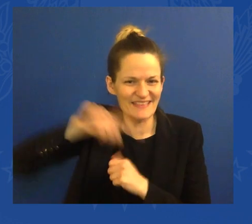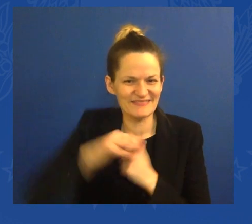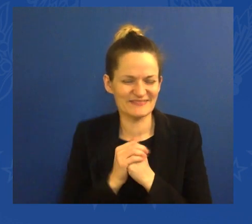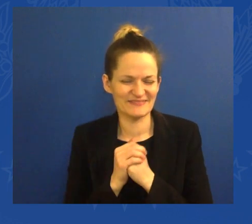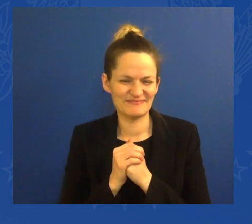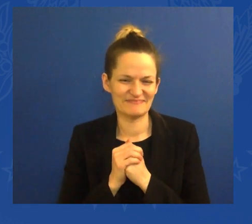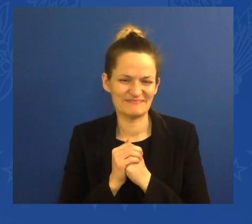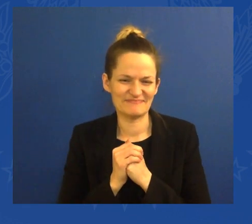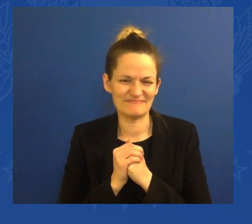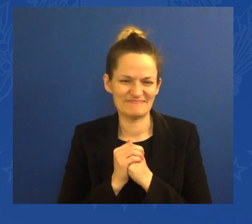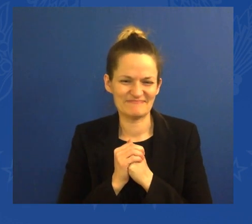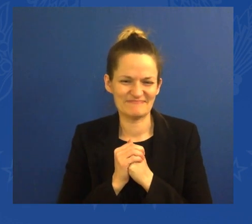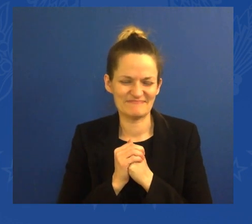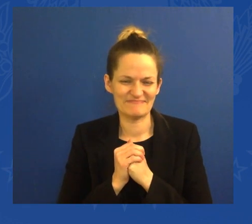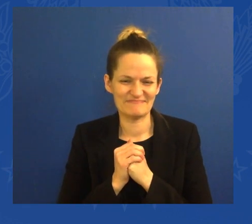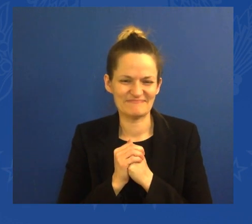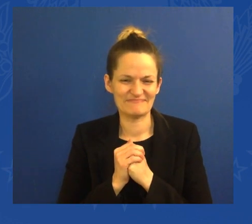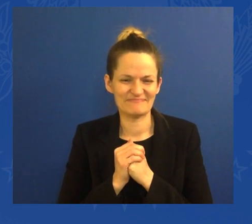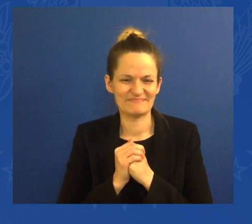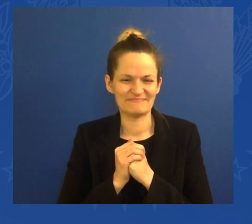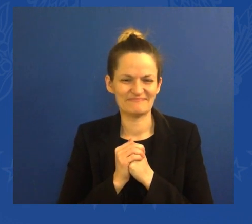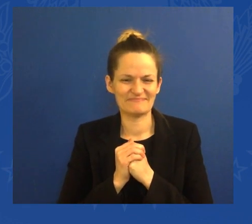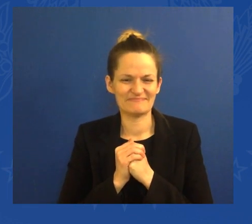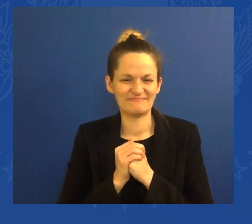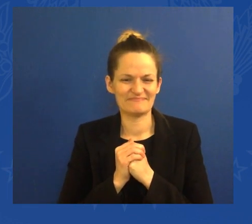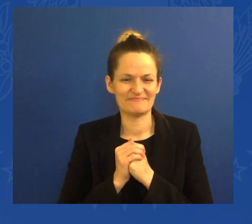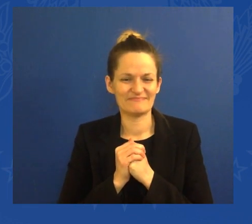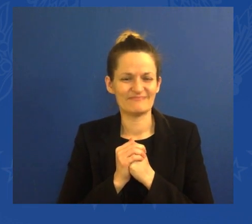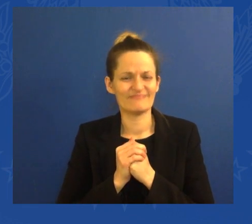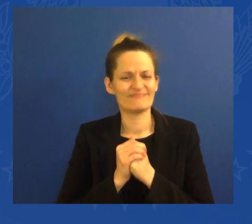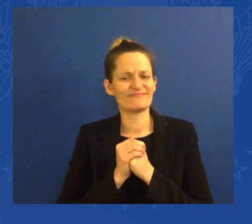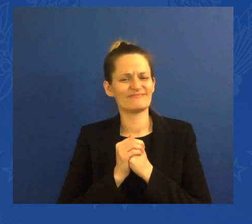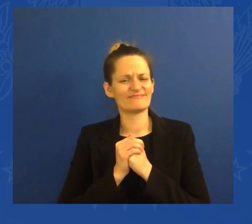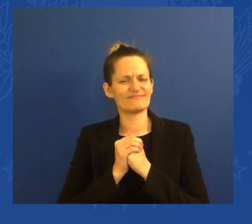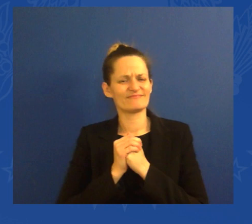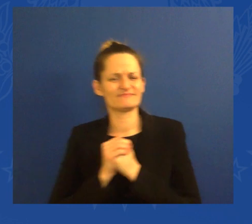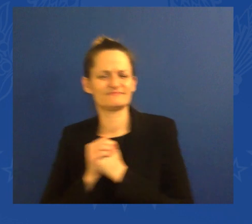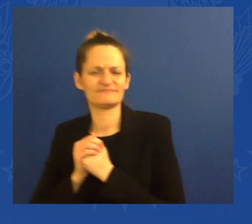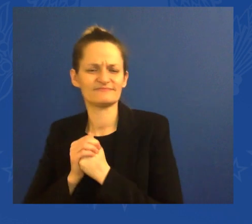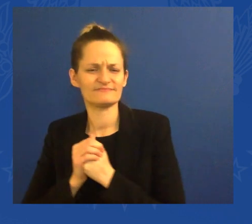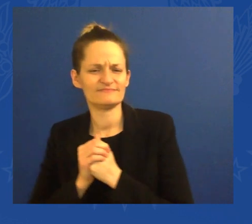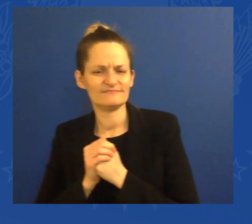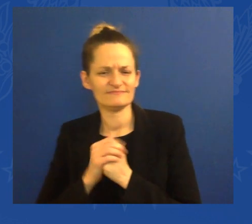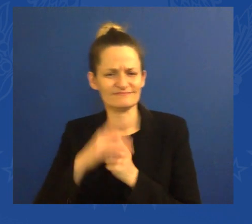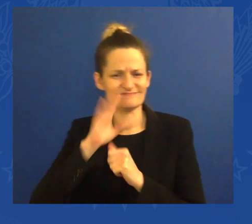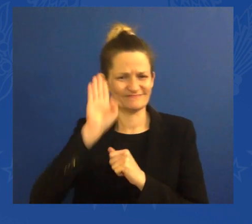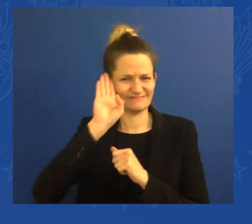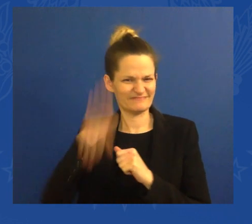On another cold winter morning--much like today--I held our family bible